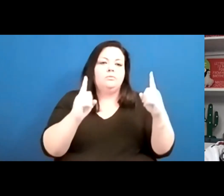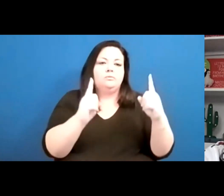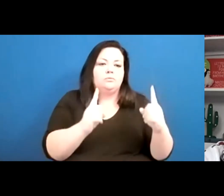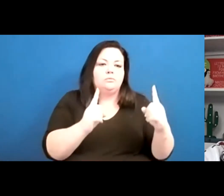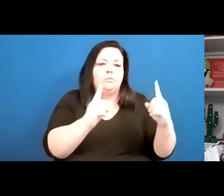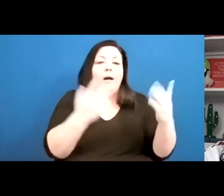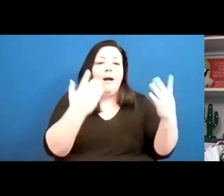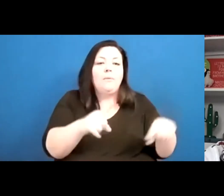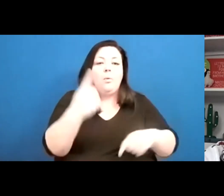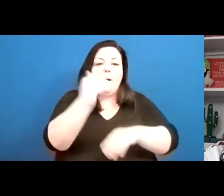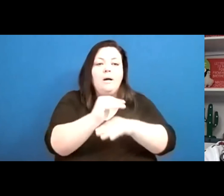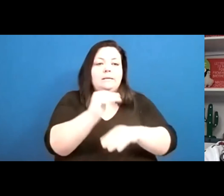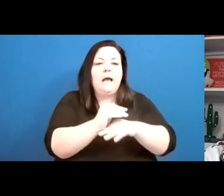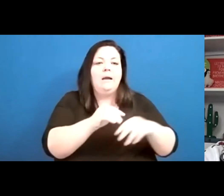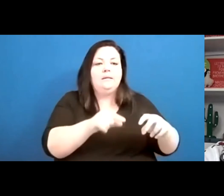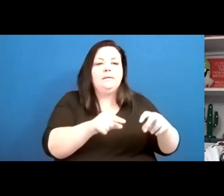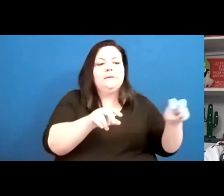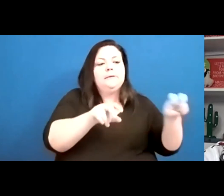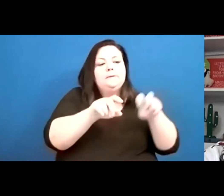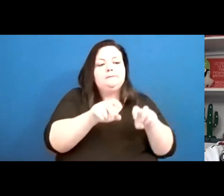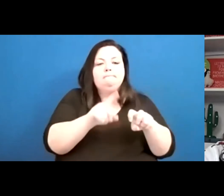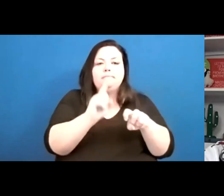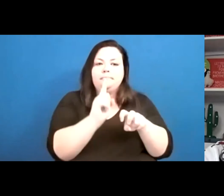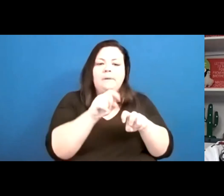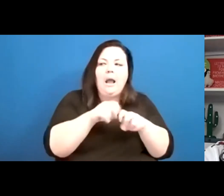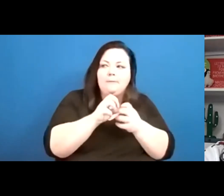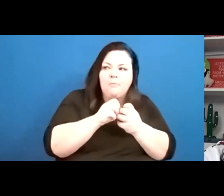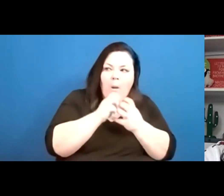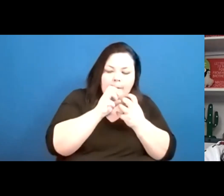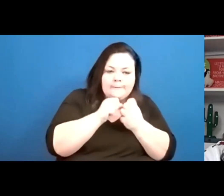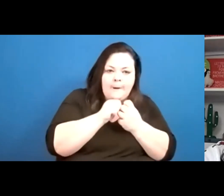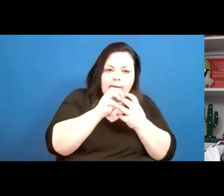he ate beside me. He was bigger than I ever imagined,/